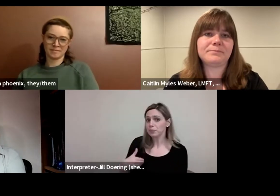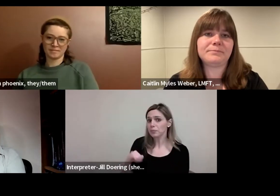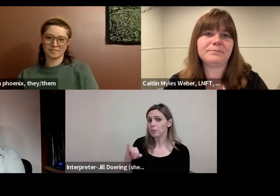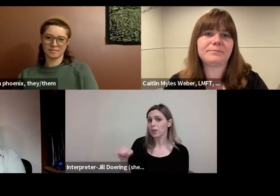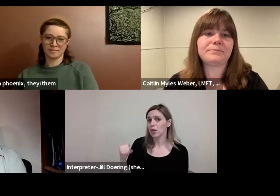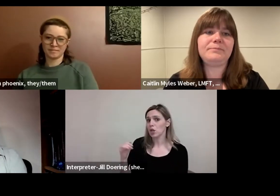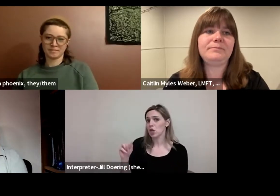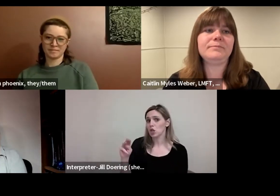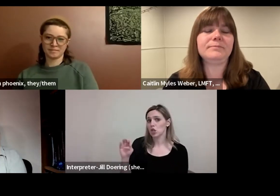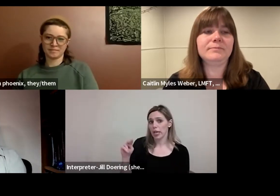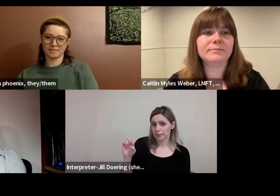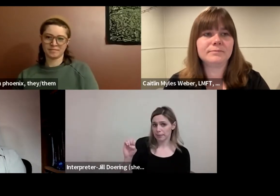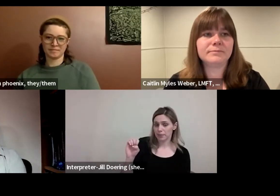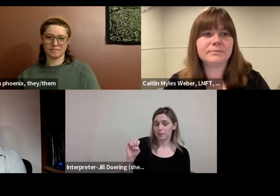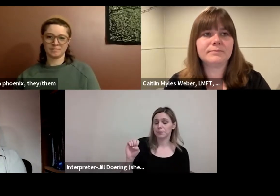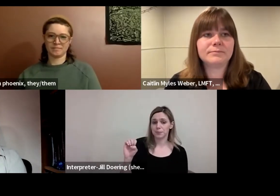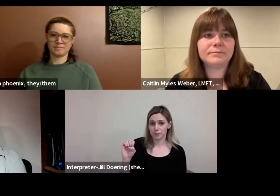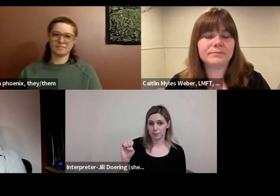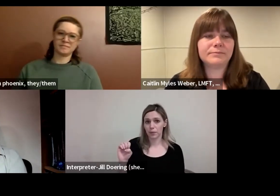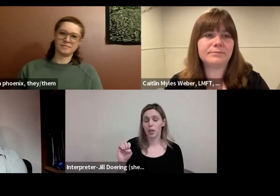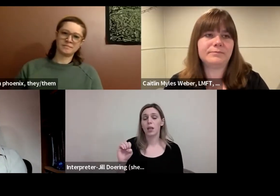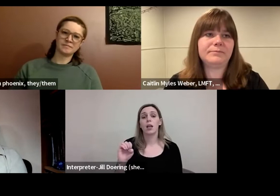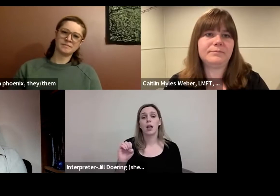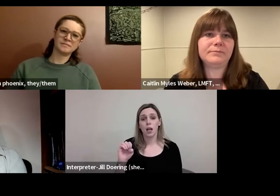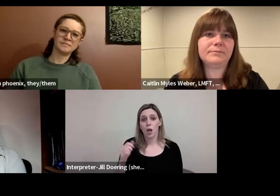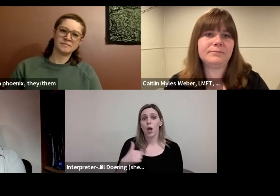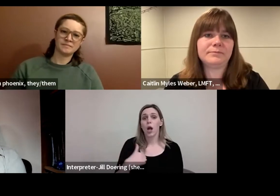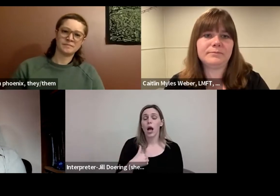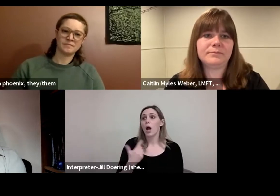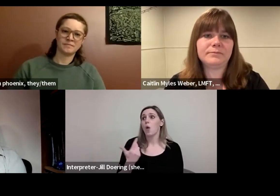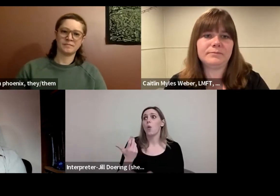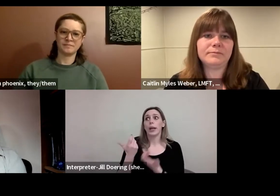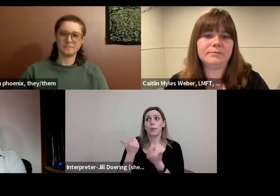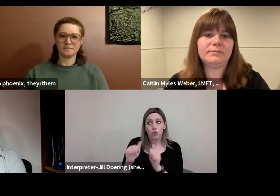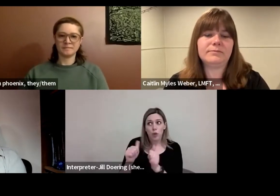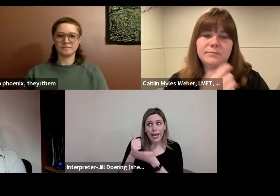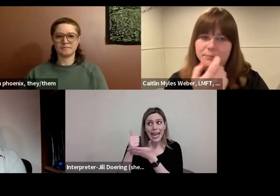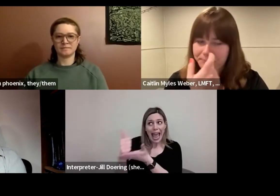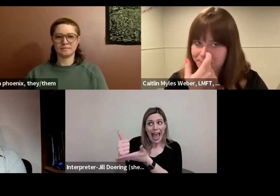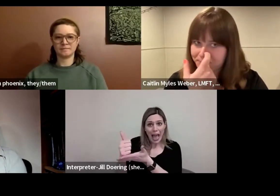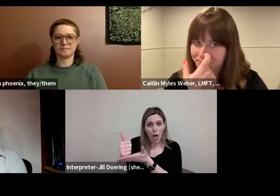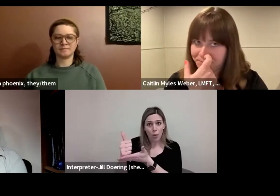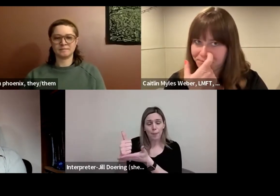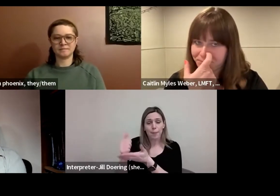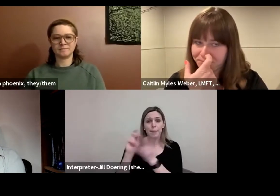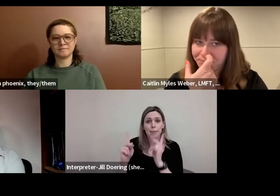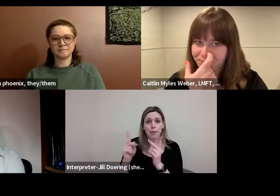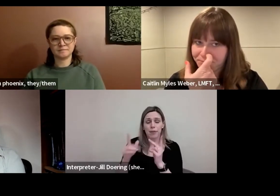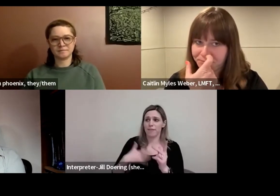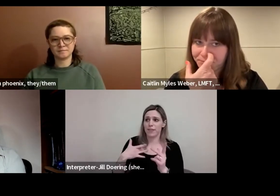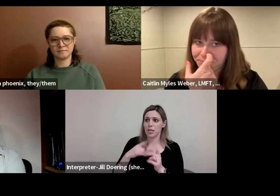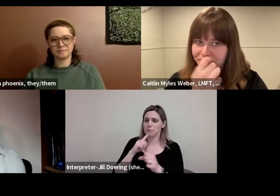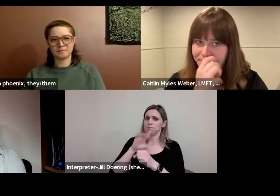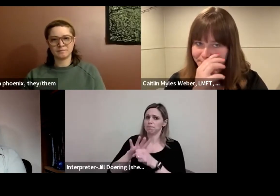When it comes to helping clients gain what they need to, to feel affirmed and whole in their life,